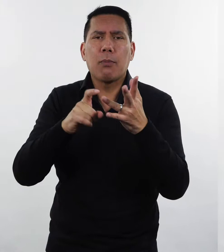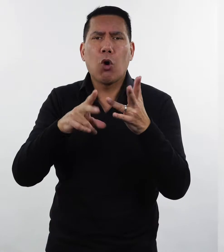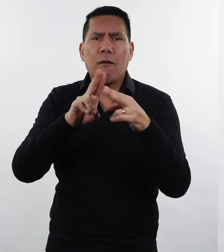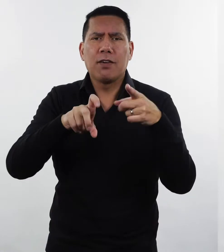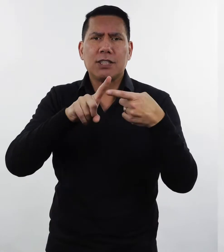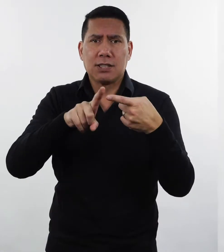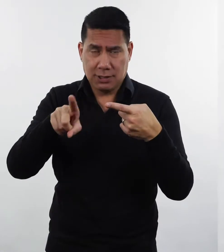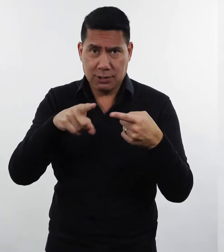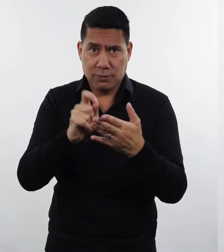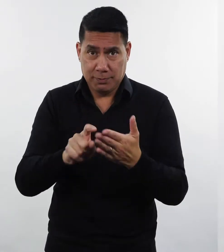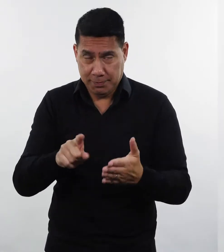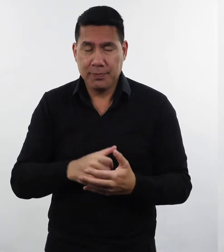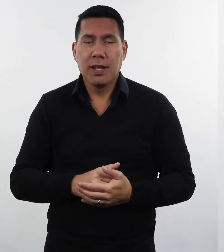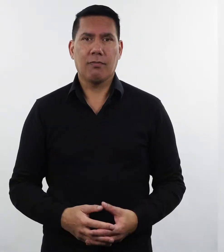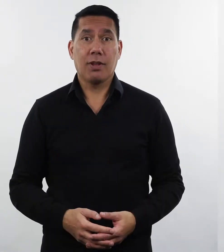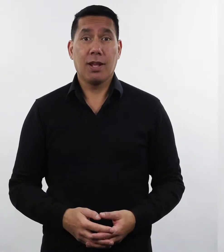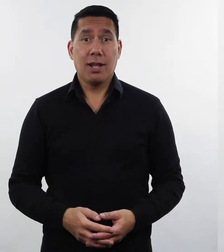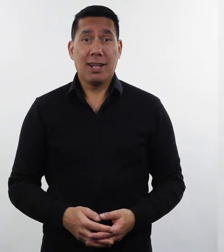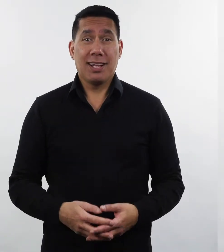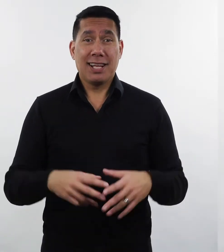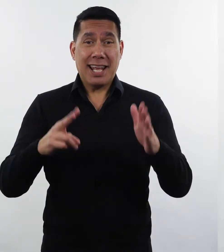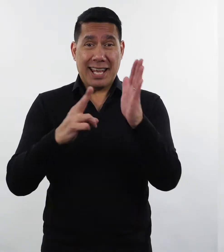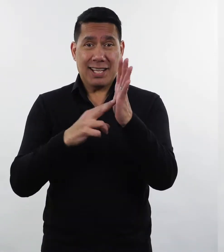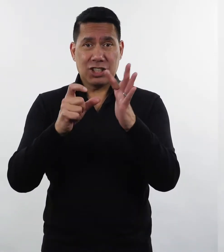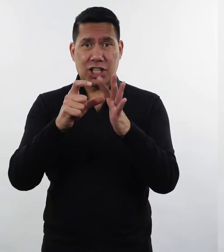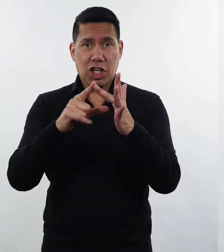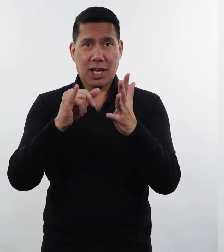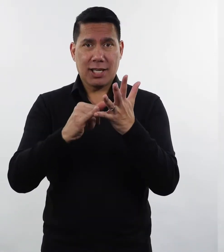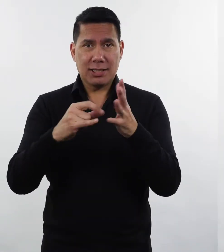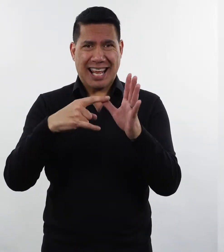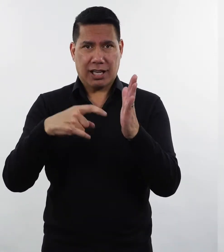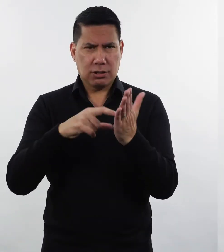NDIS Act Section 100.2